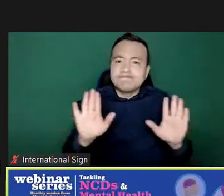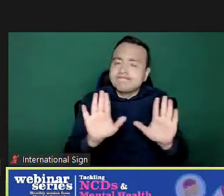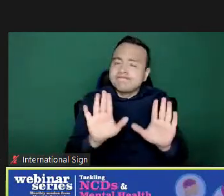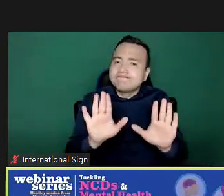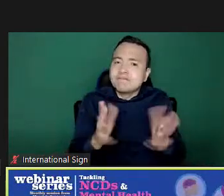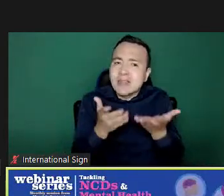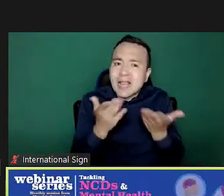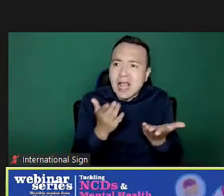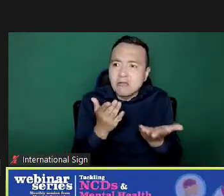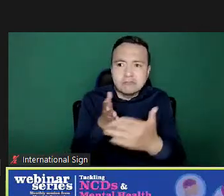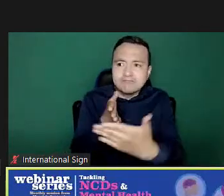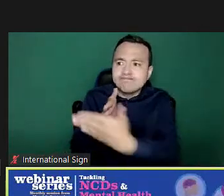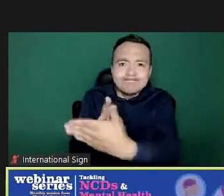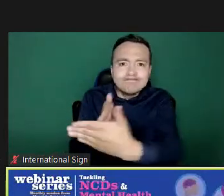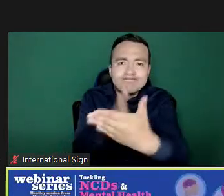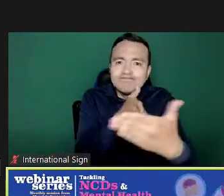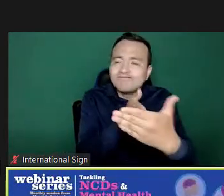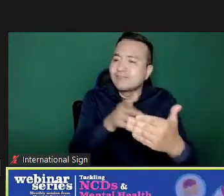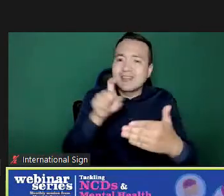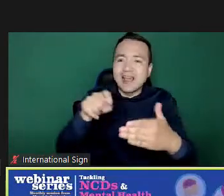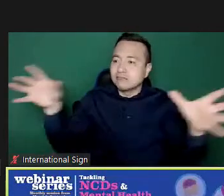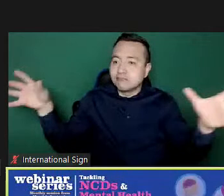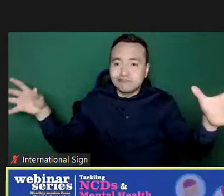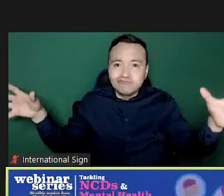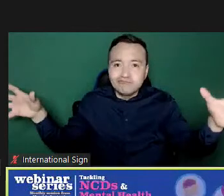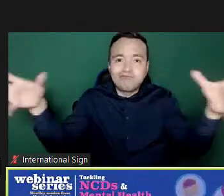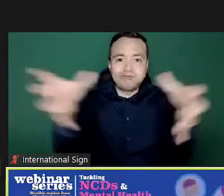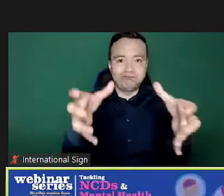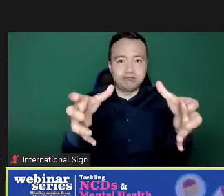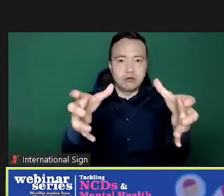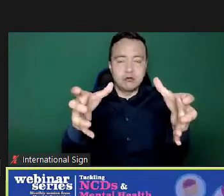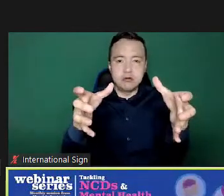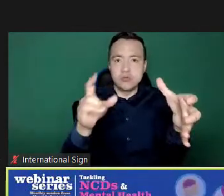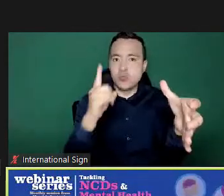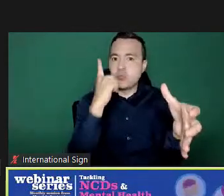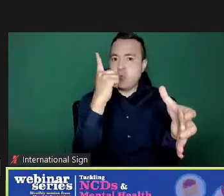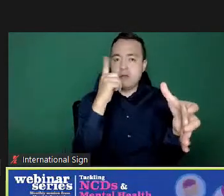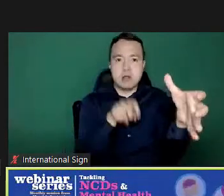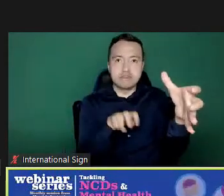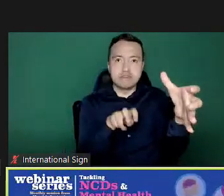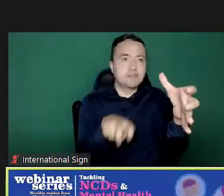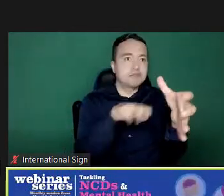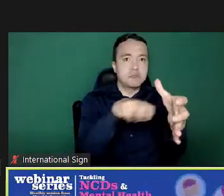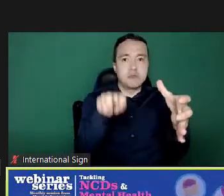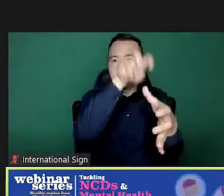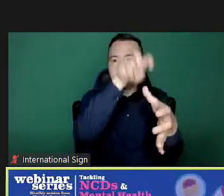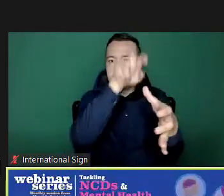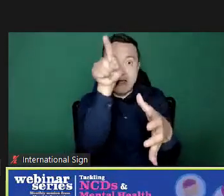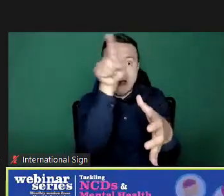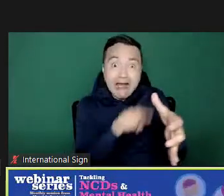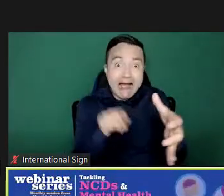We need to transition to a model of care that responds to needs for NCD chronic care.